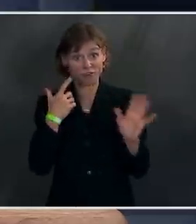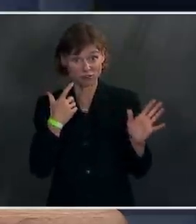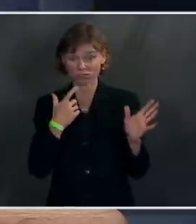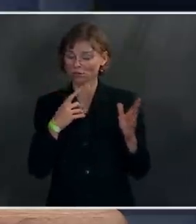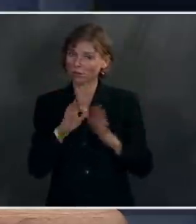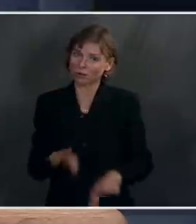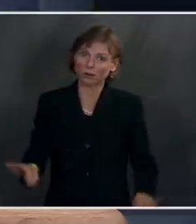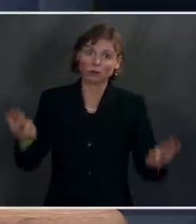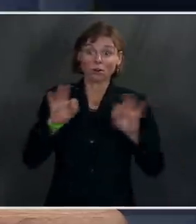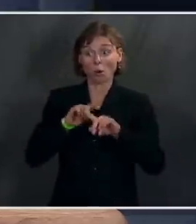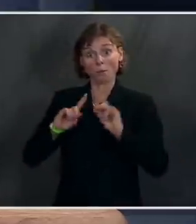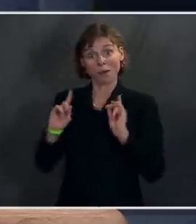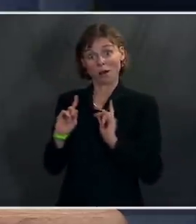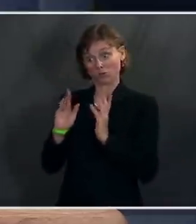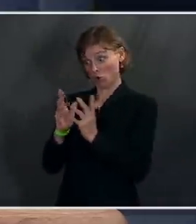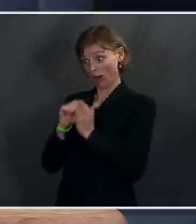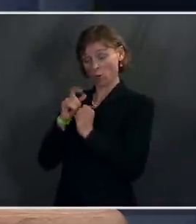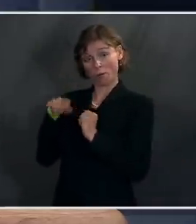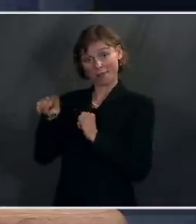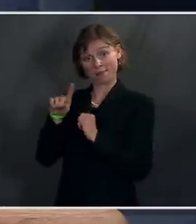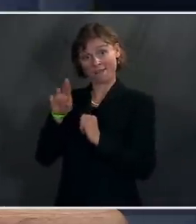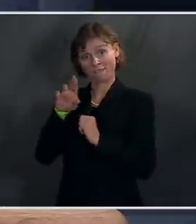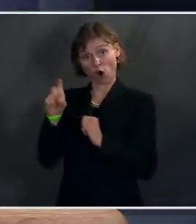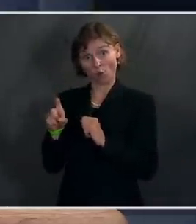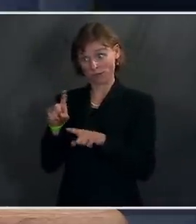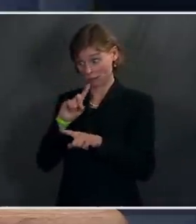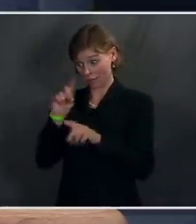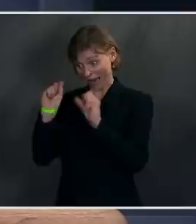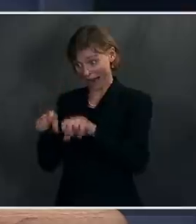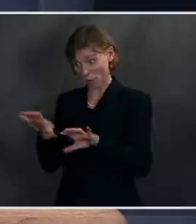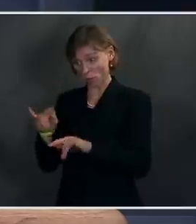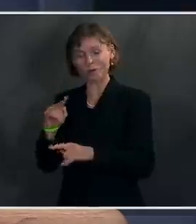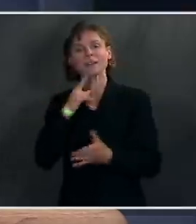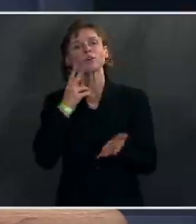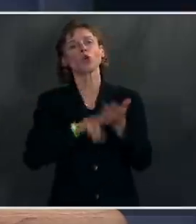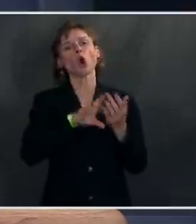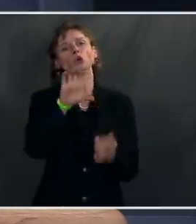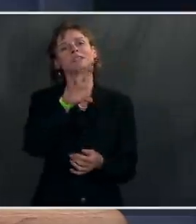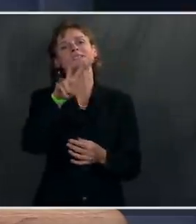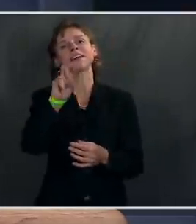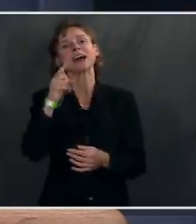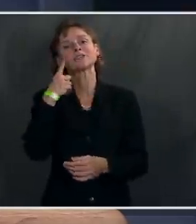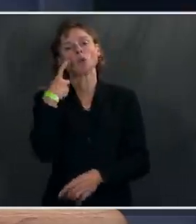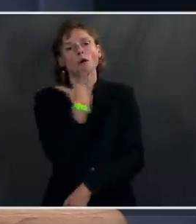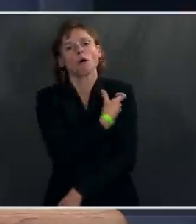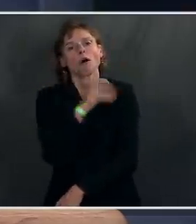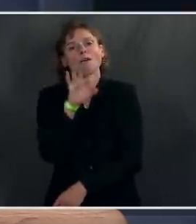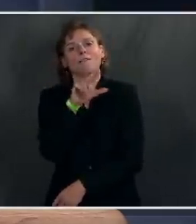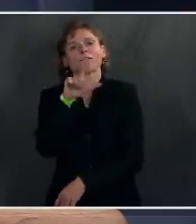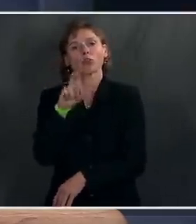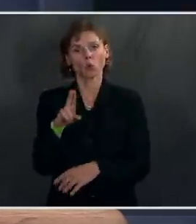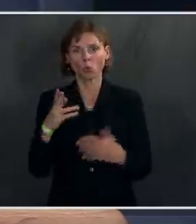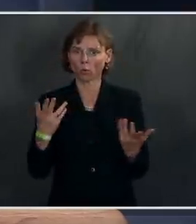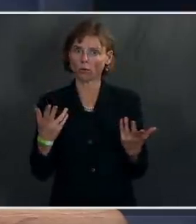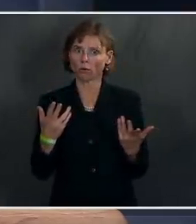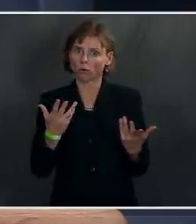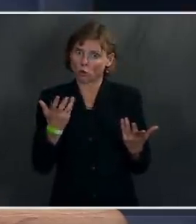that they're able to do it. I mean, if you log on to CVS to do an appointment to get a flu shot, you want to know that the system is going to work.